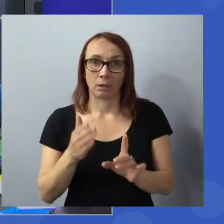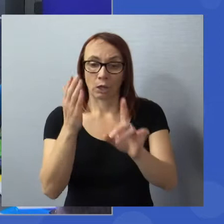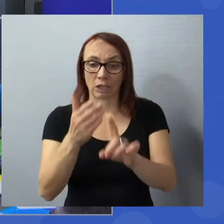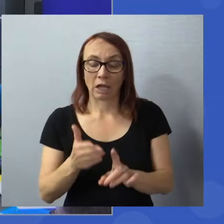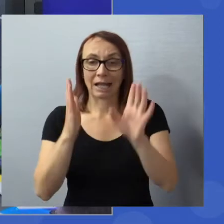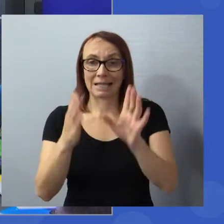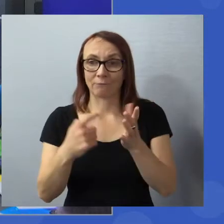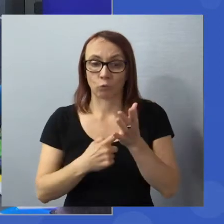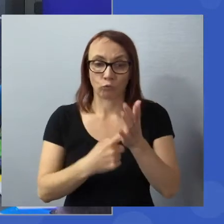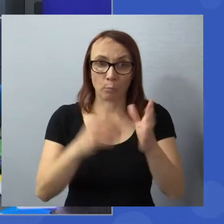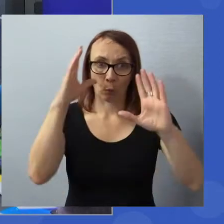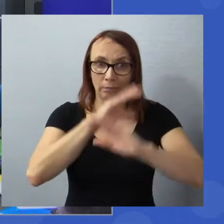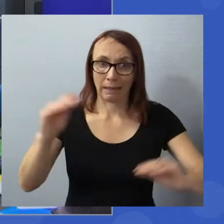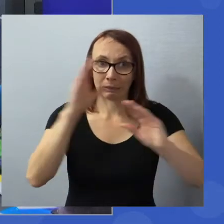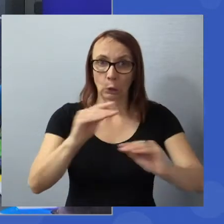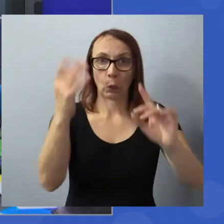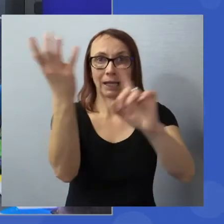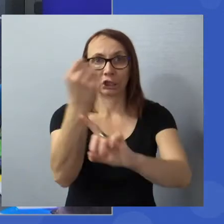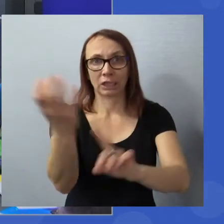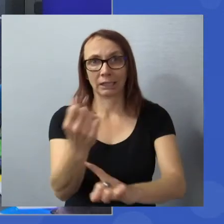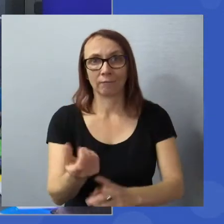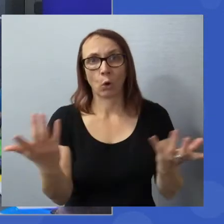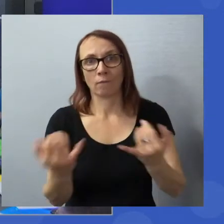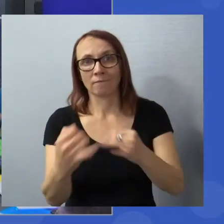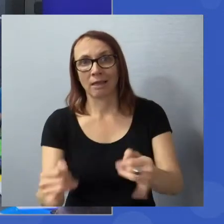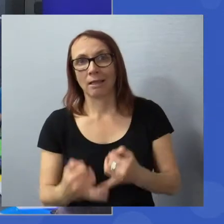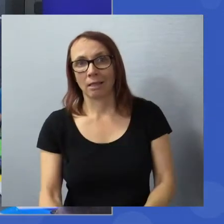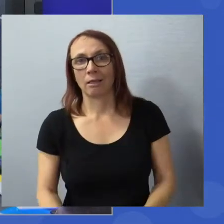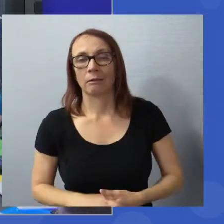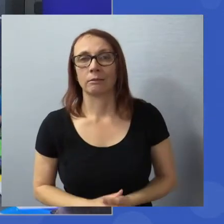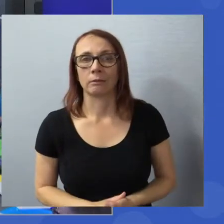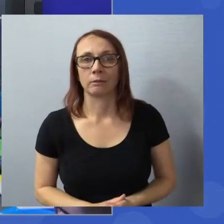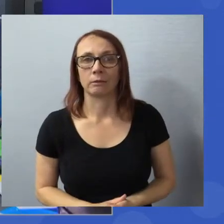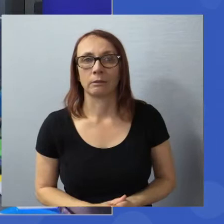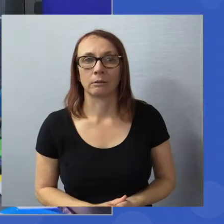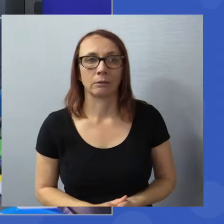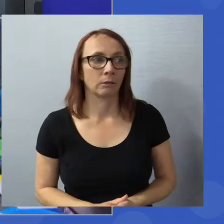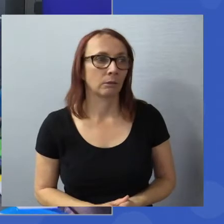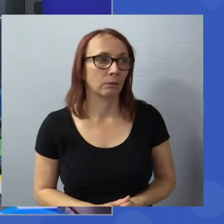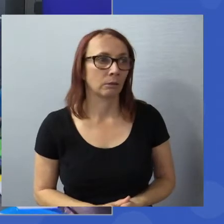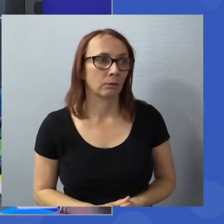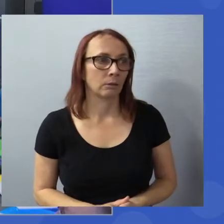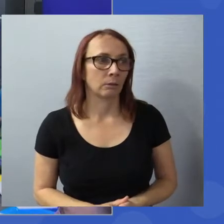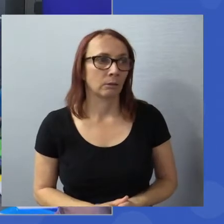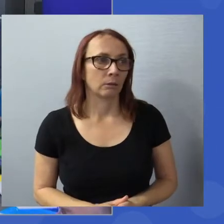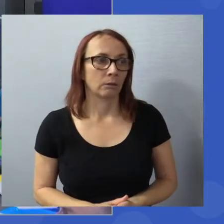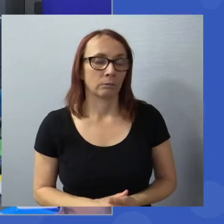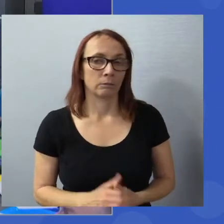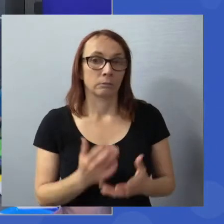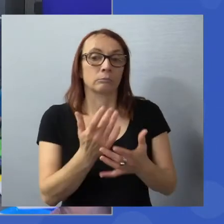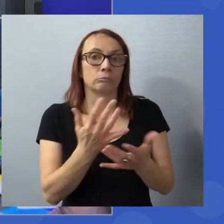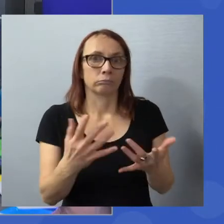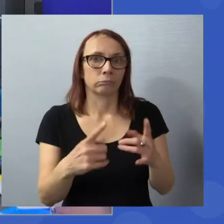that we're all heading in the same direction there will be many positives